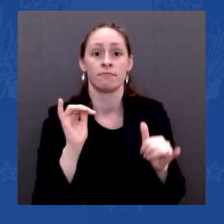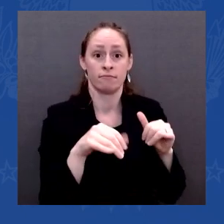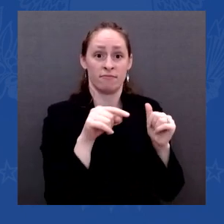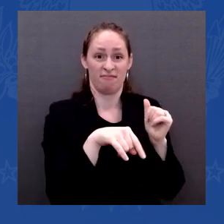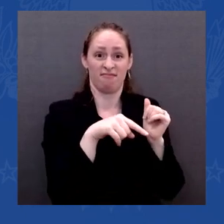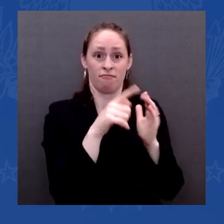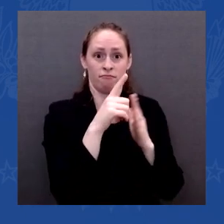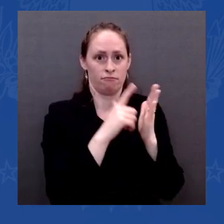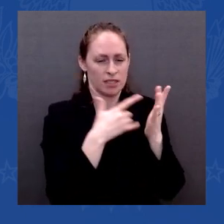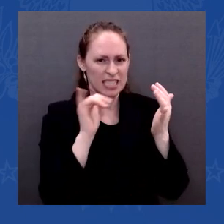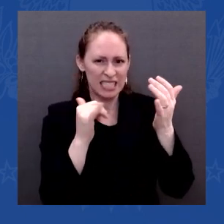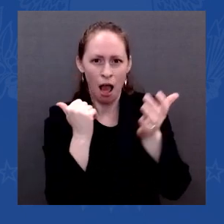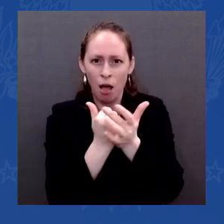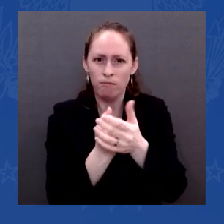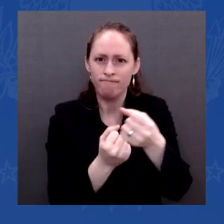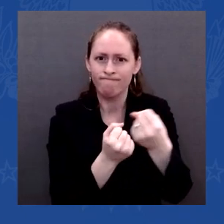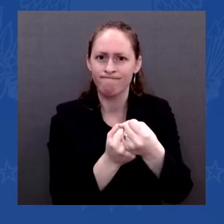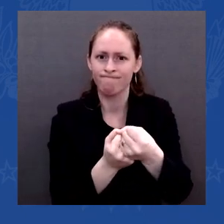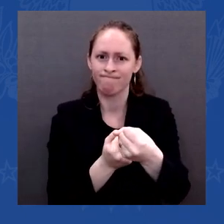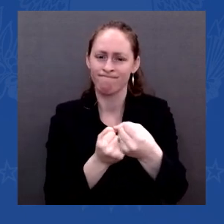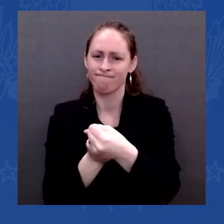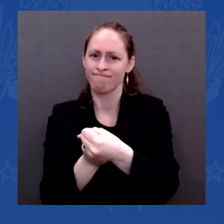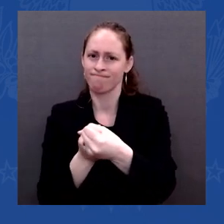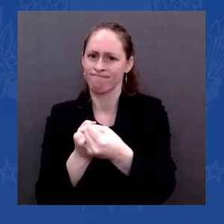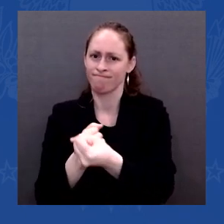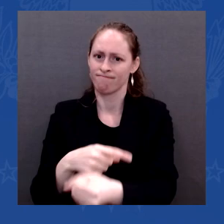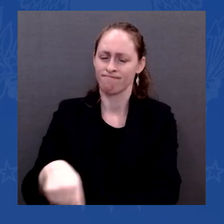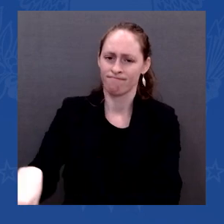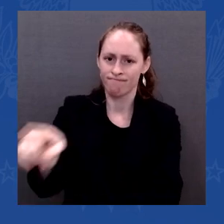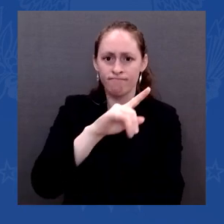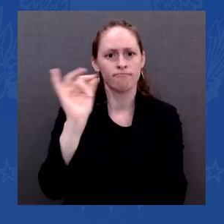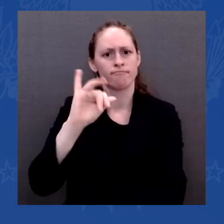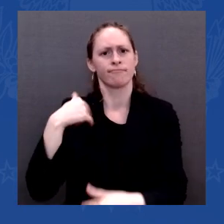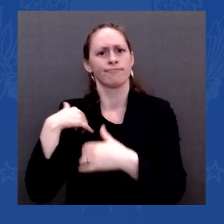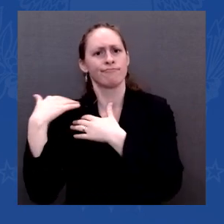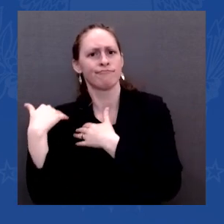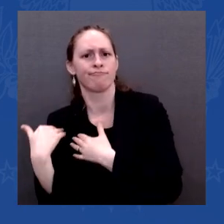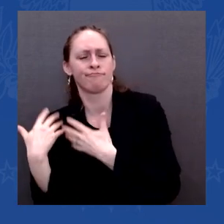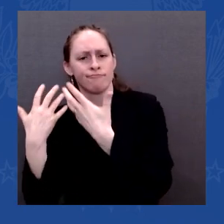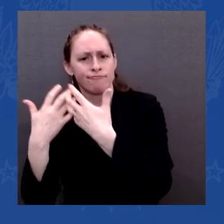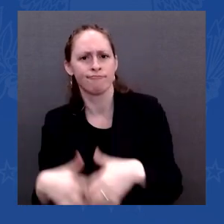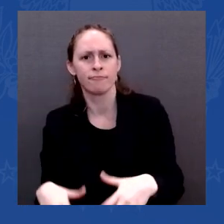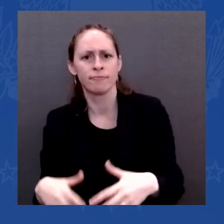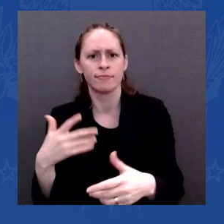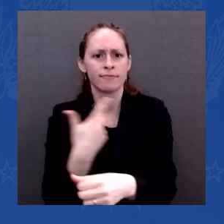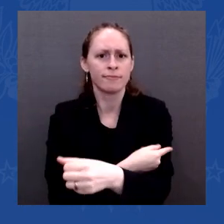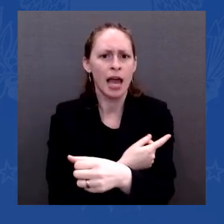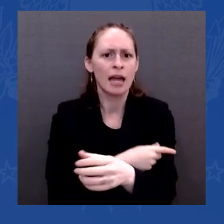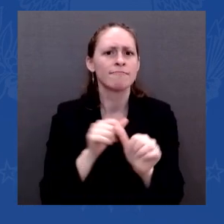And it’s still making a difference for communities across the country. And, I might add, a lot of money in that